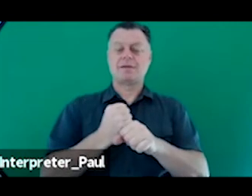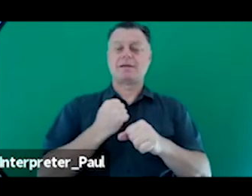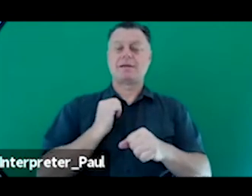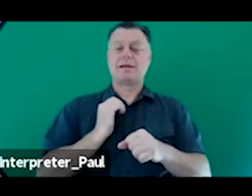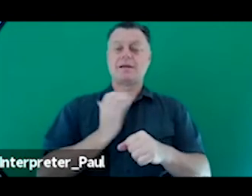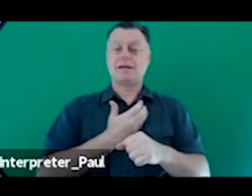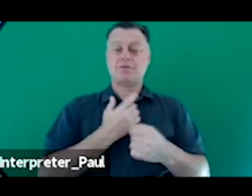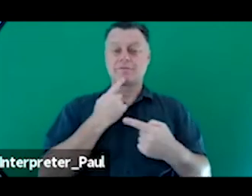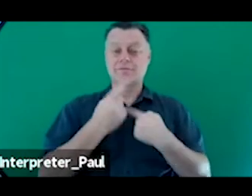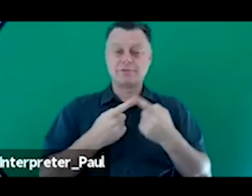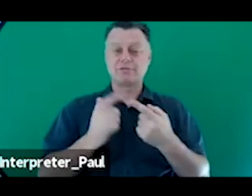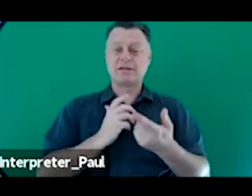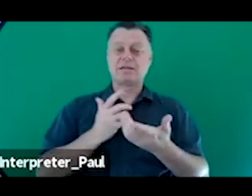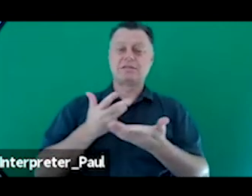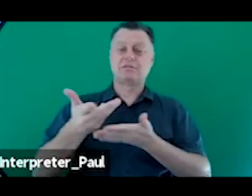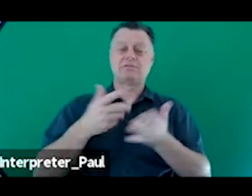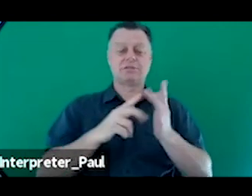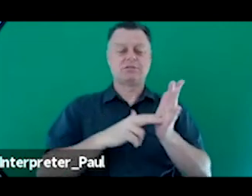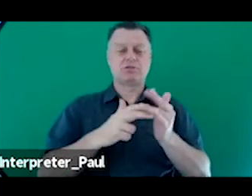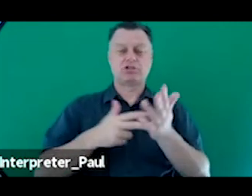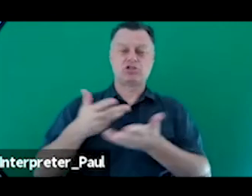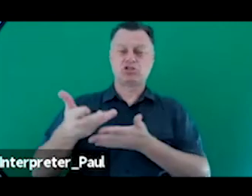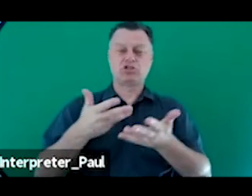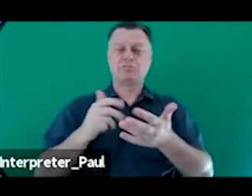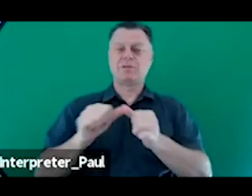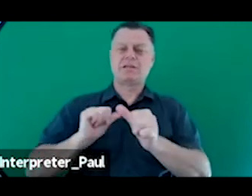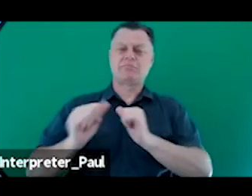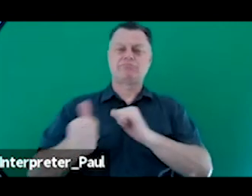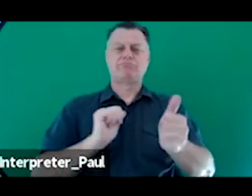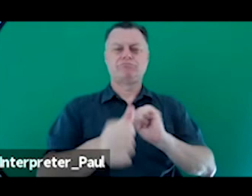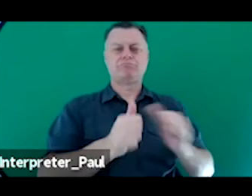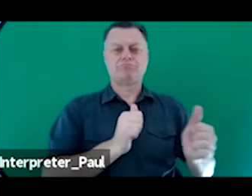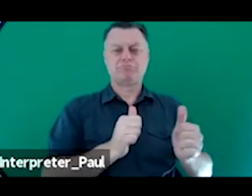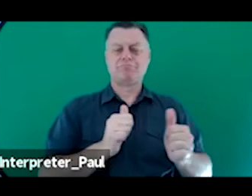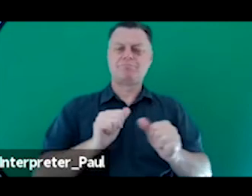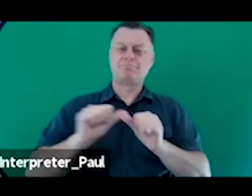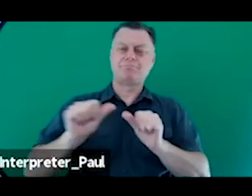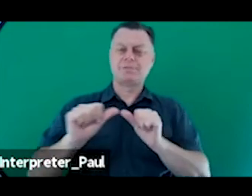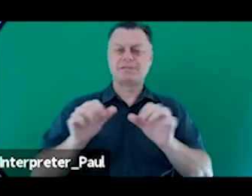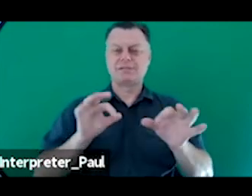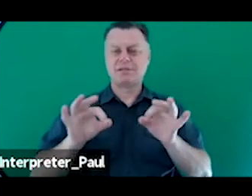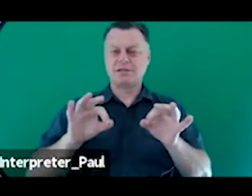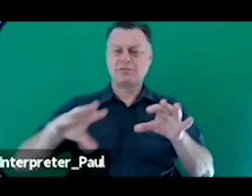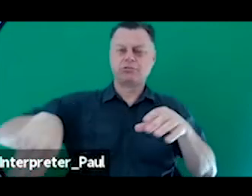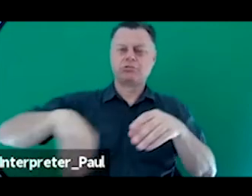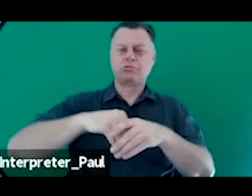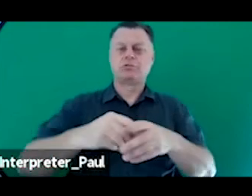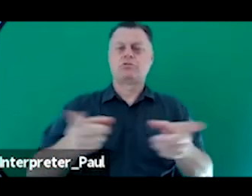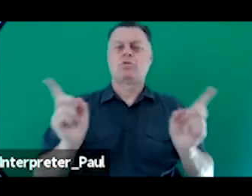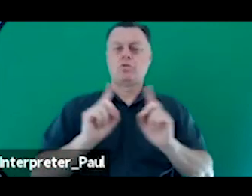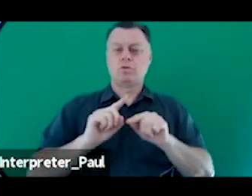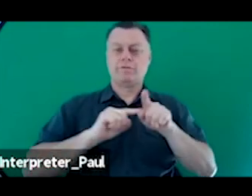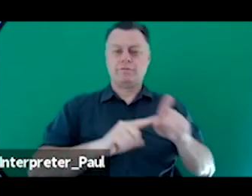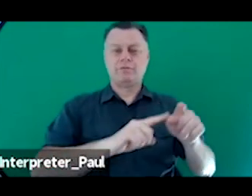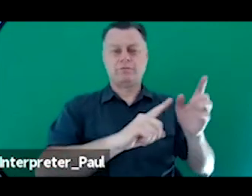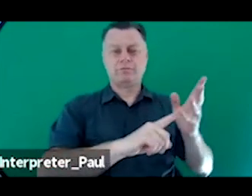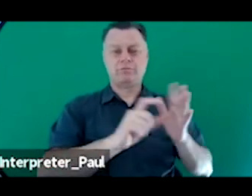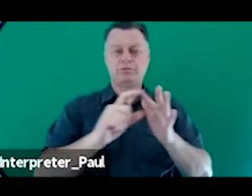and interactions interactive, better designed and inclusive, according to UDL. When you are